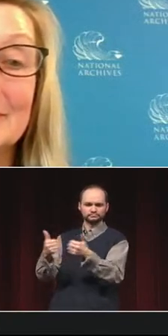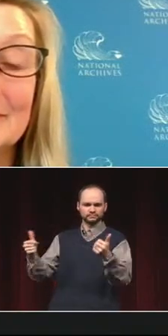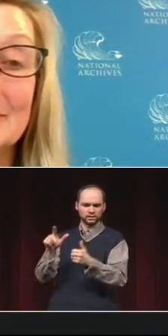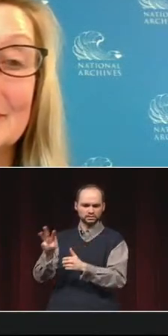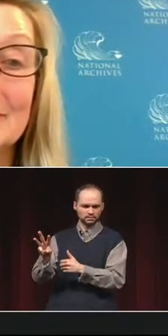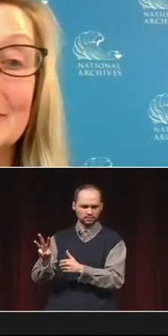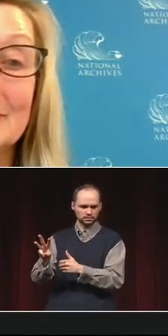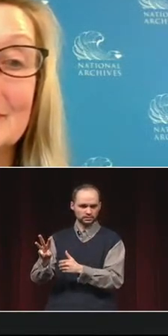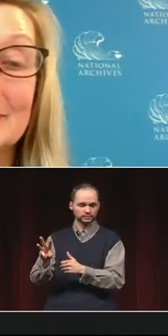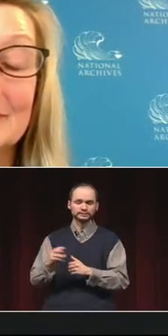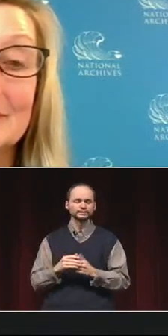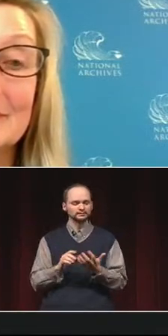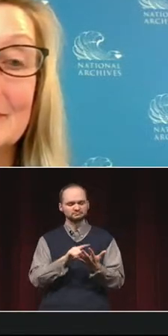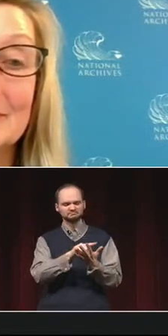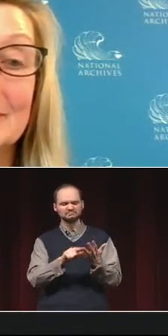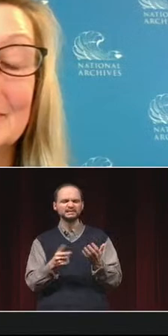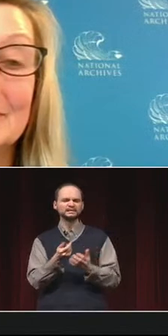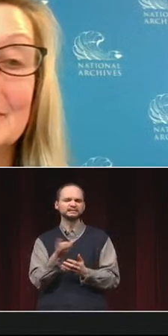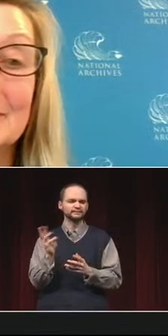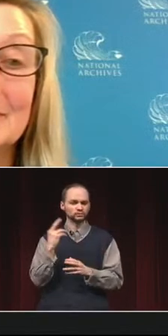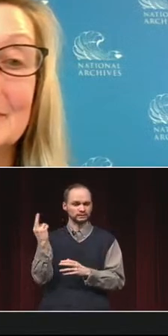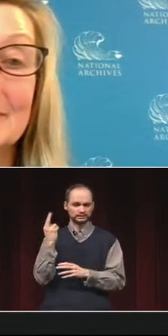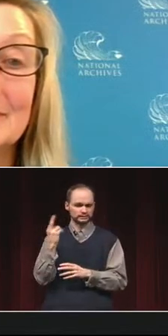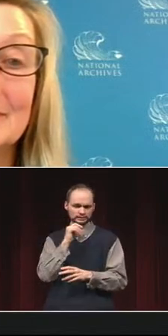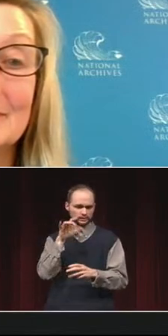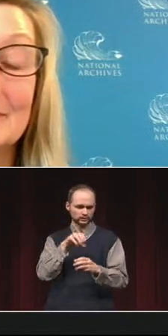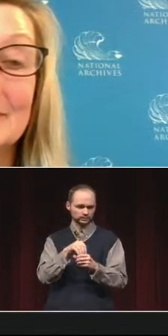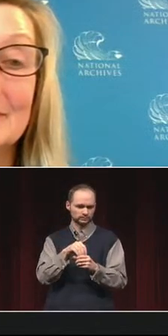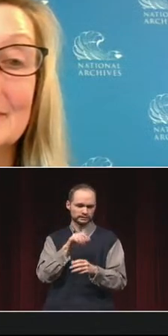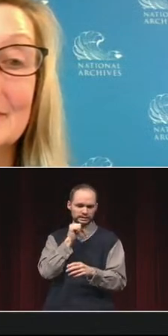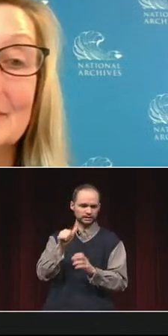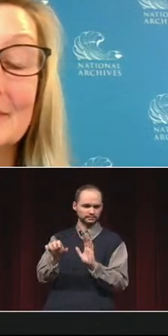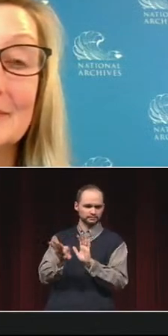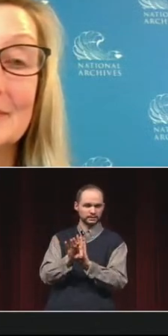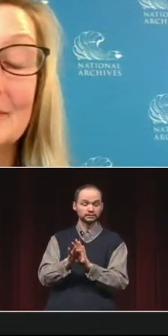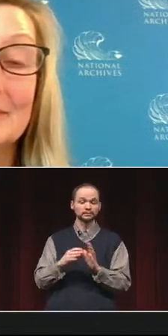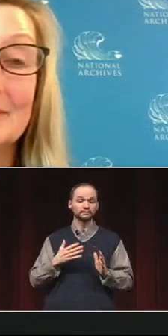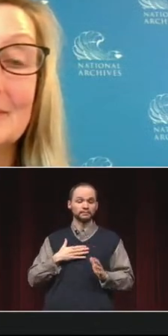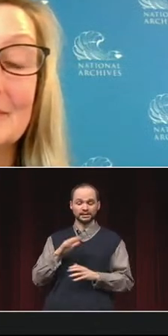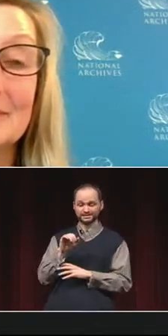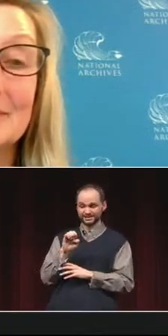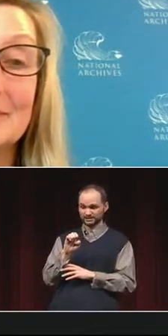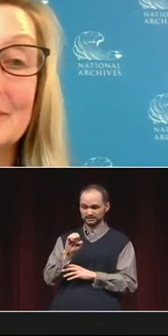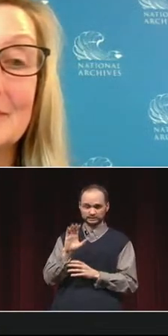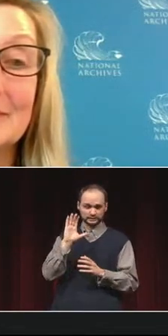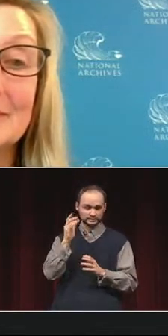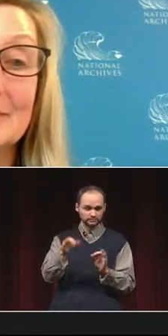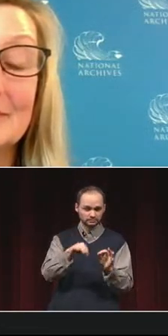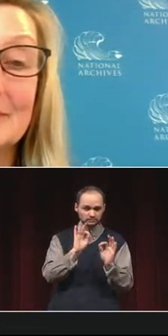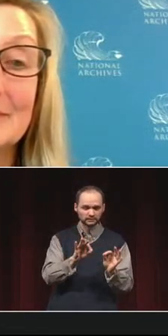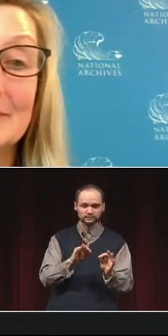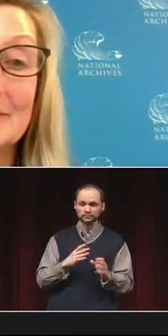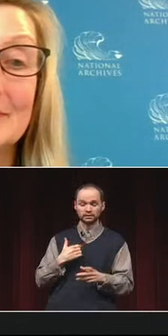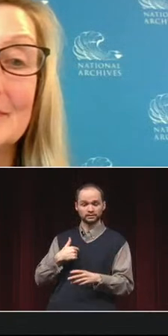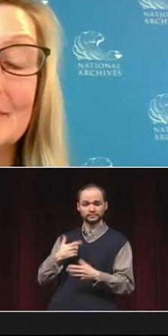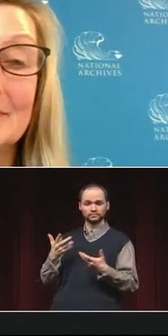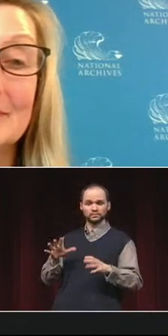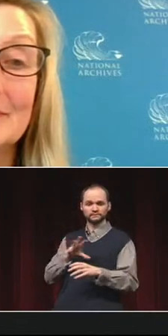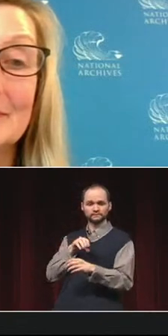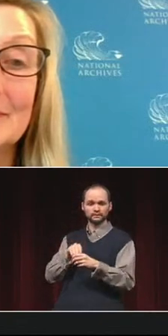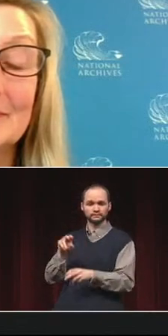multiple reasons my case seemed to be perfect. My involvement with the NAACP, my marriage to